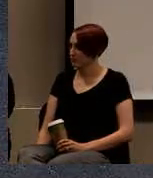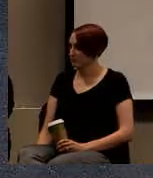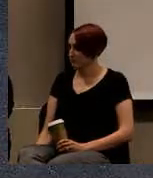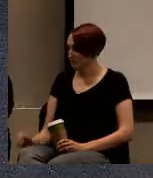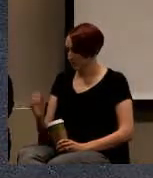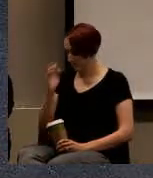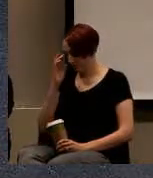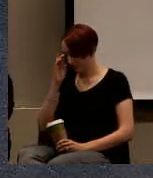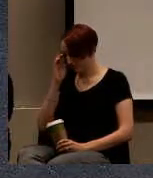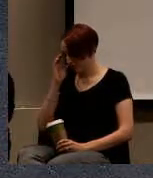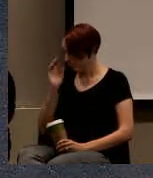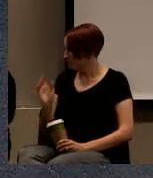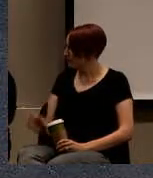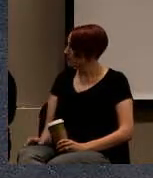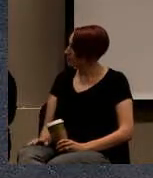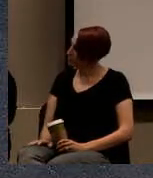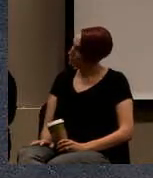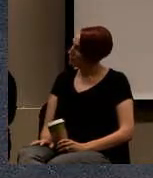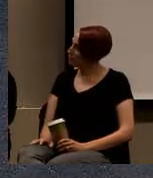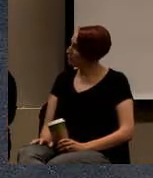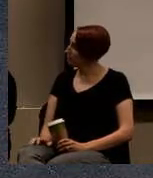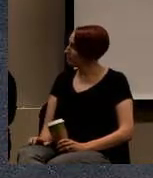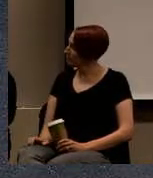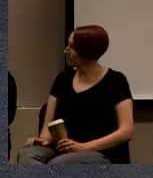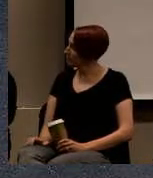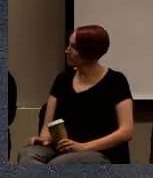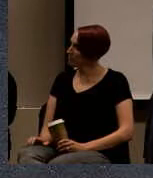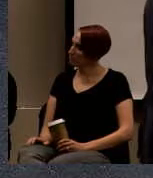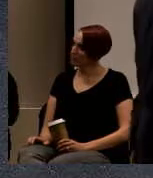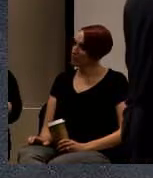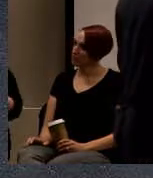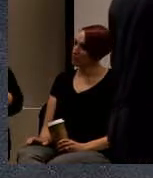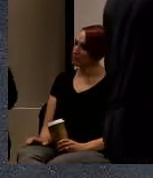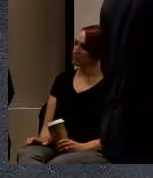Car Fit is a program that we launched over ten years